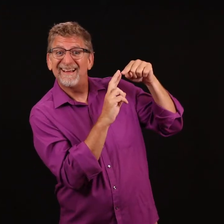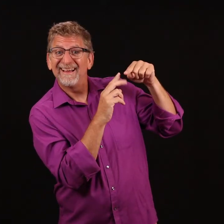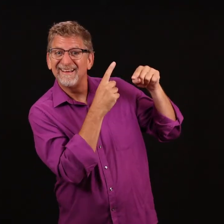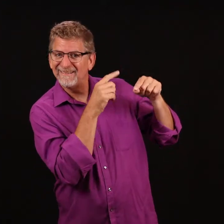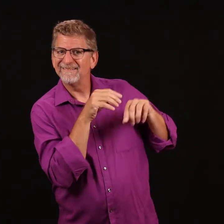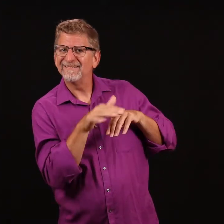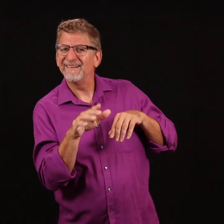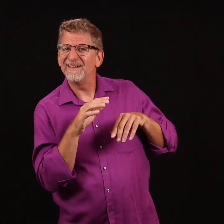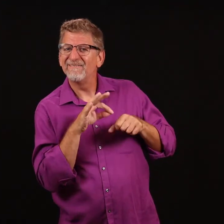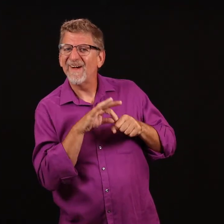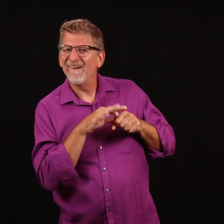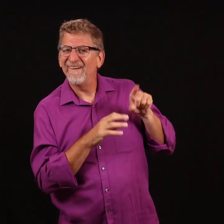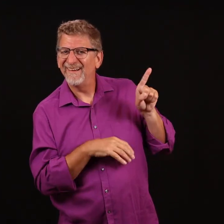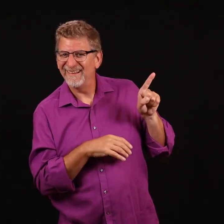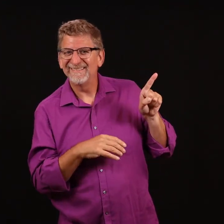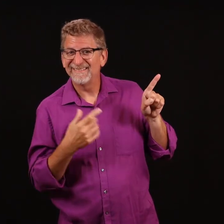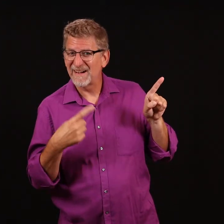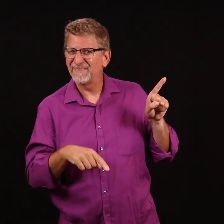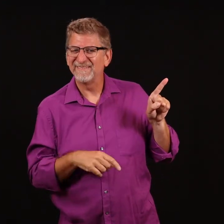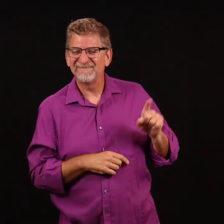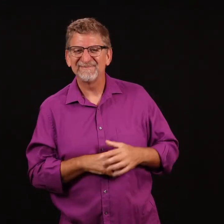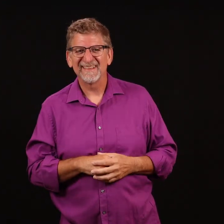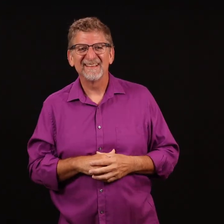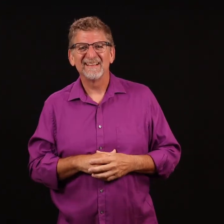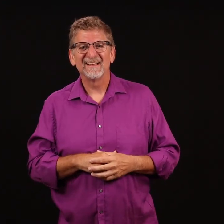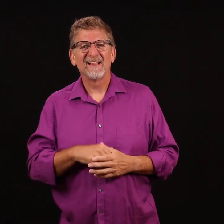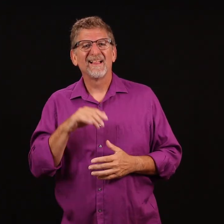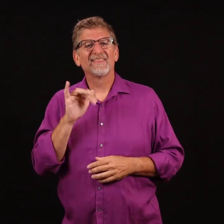you can still receive an absentee ballot! It's happened before.